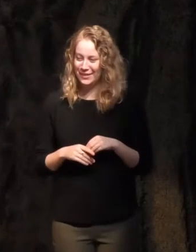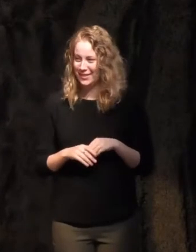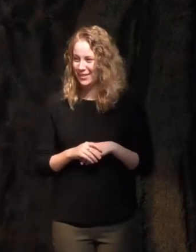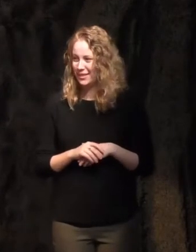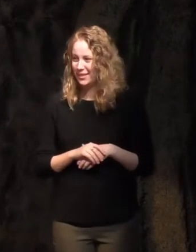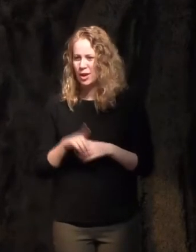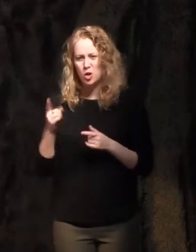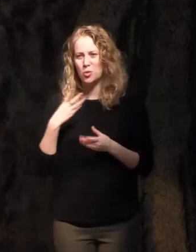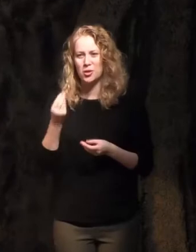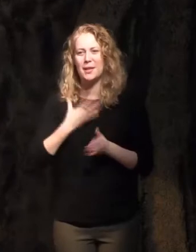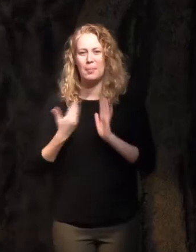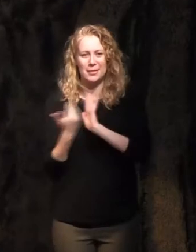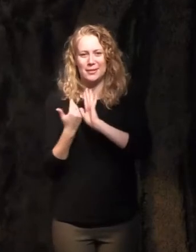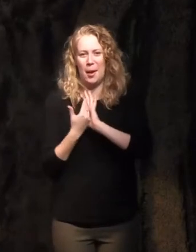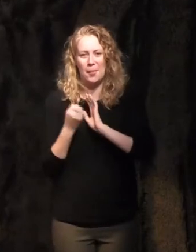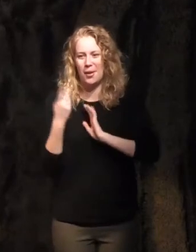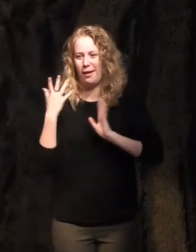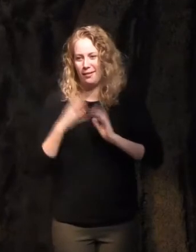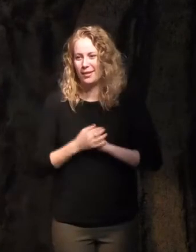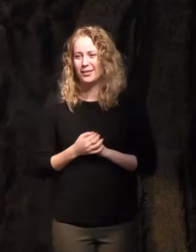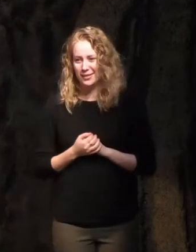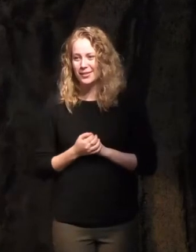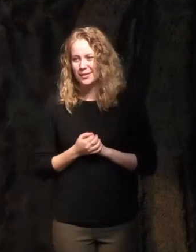You can just tell me to stop okay if it goes on too long, seriously actually,